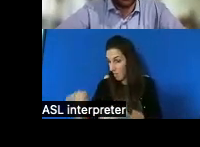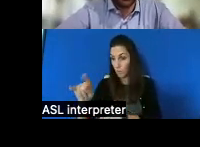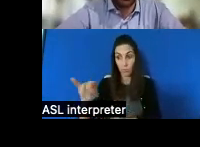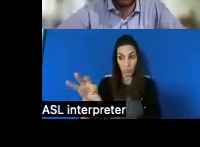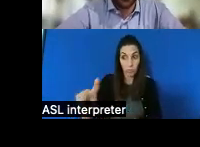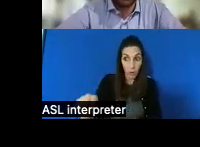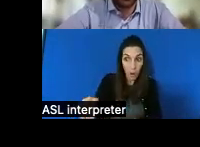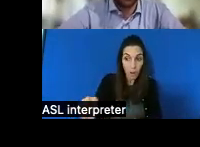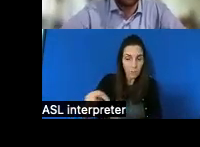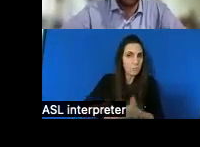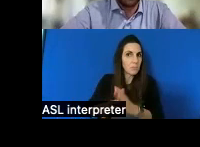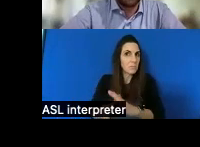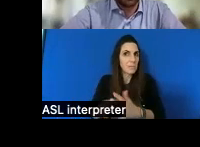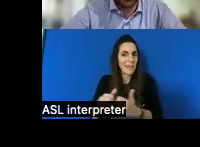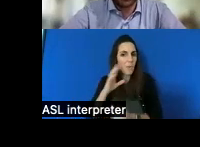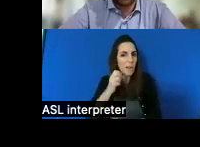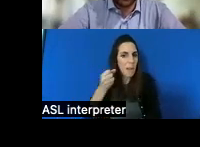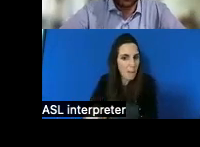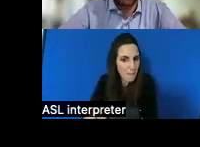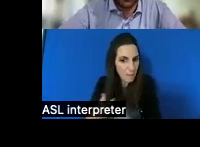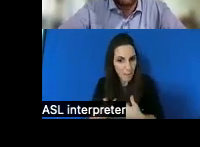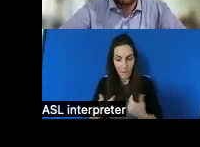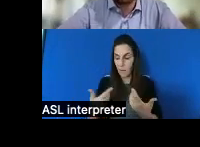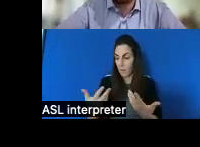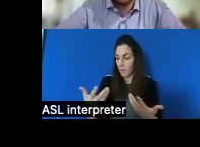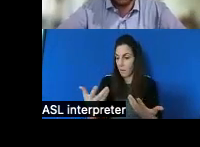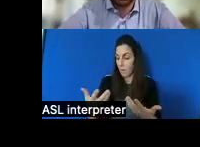my child for that individual versus you know I put some money in there but it might not solve